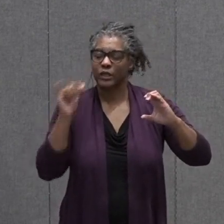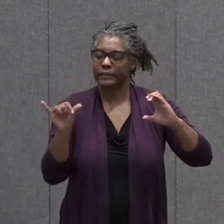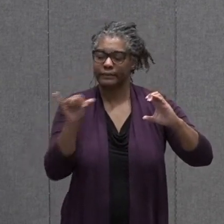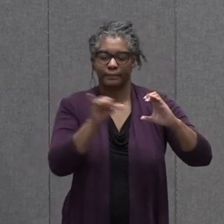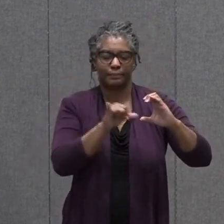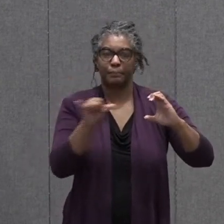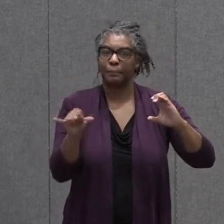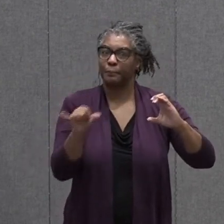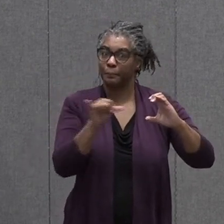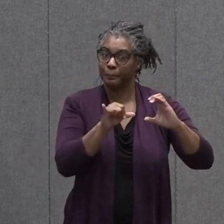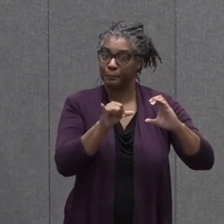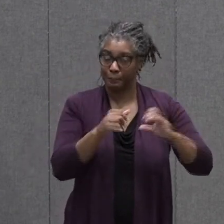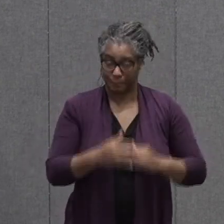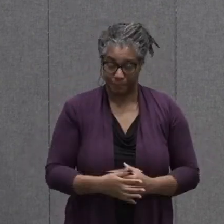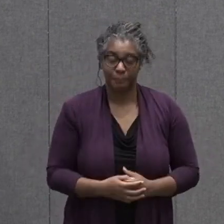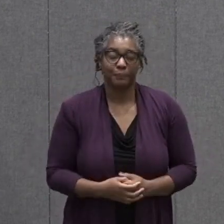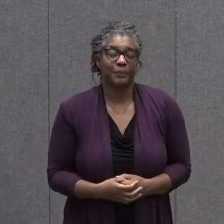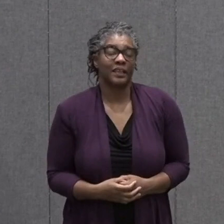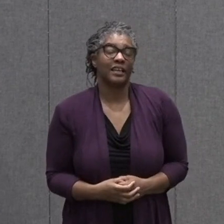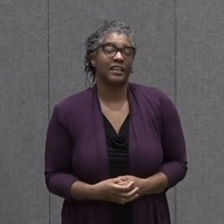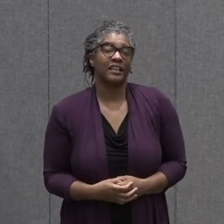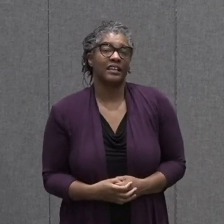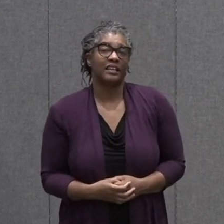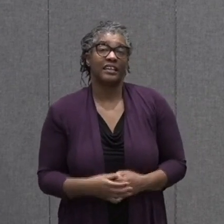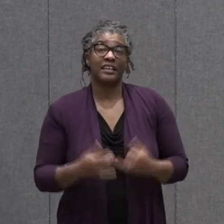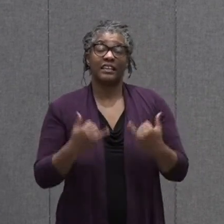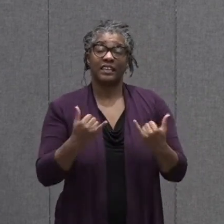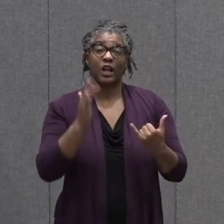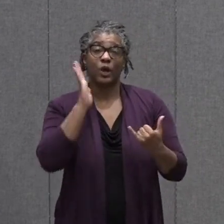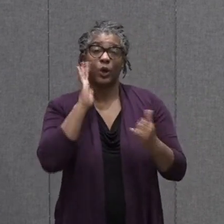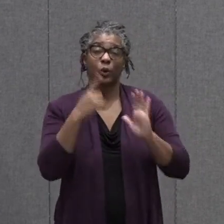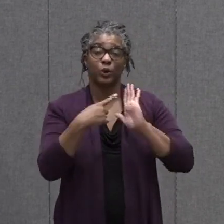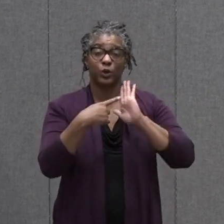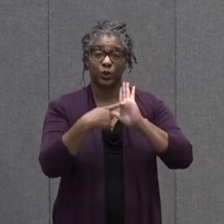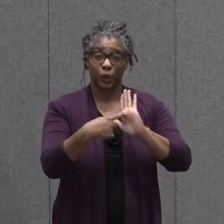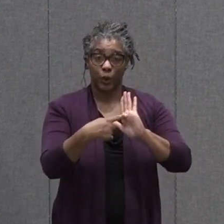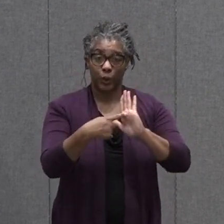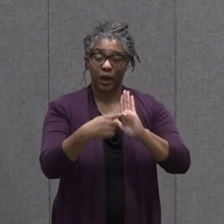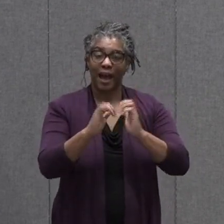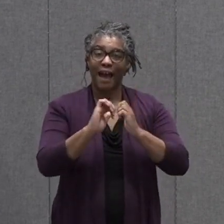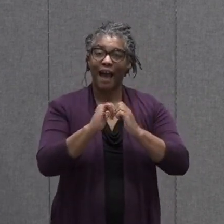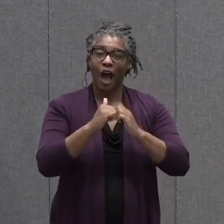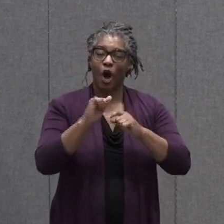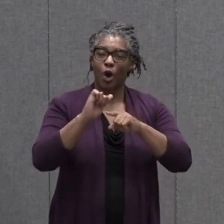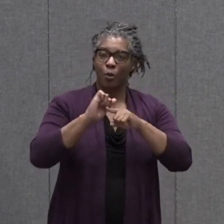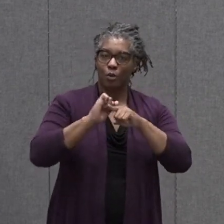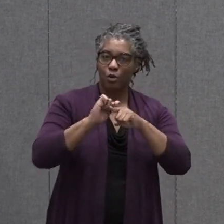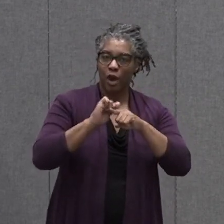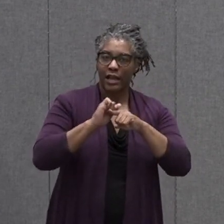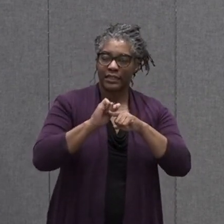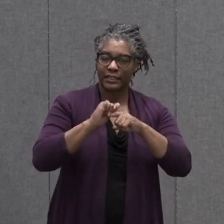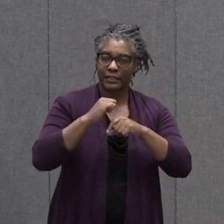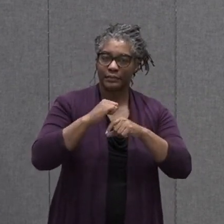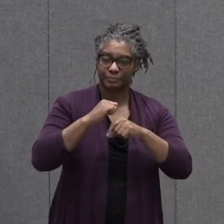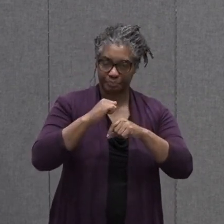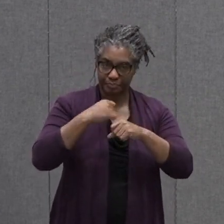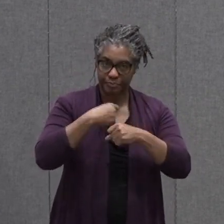Now, today I'm going to show you, how you can practice building your own letters. I'm sorry, building your own words,